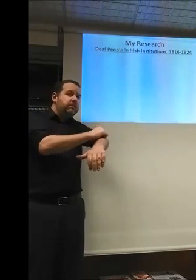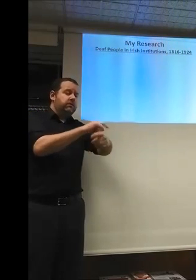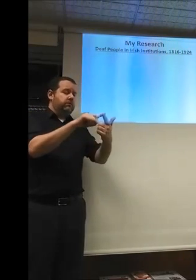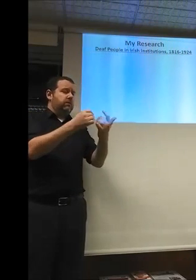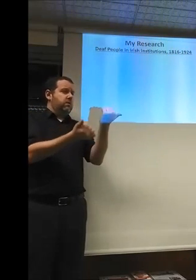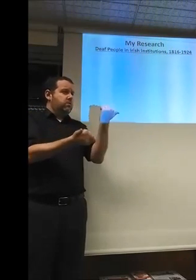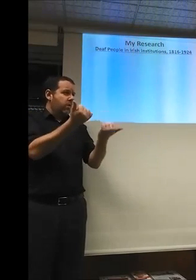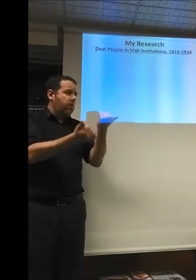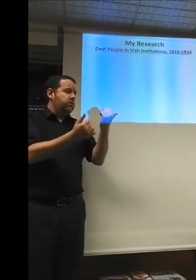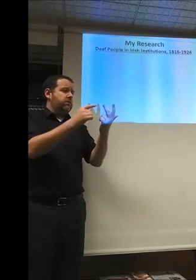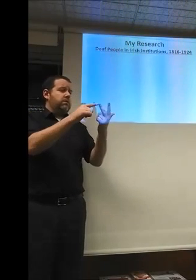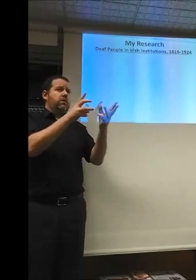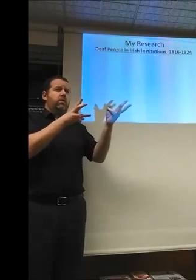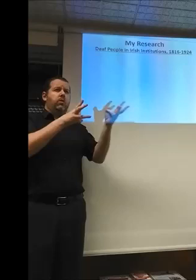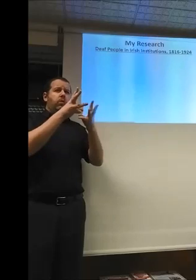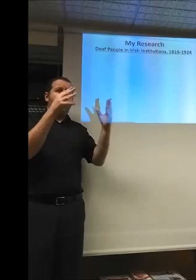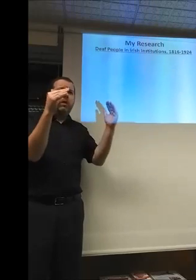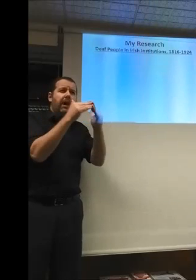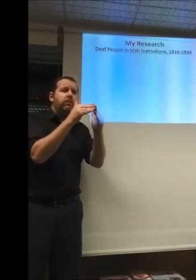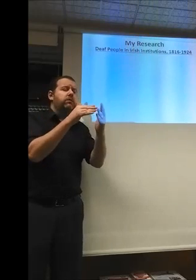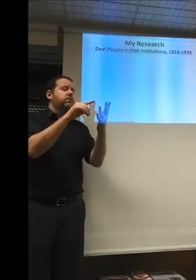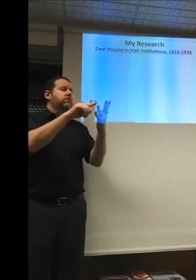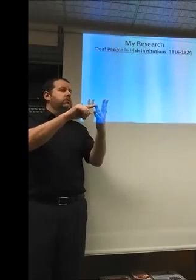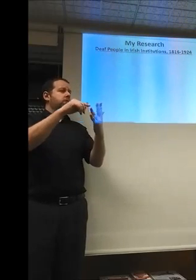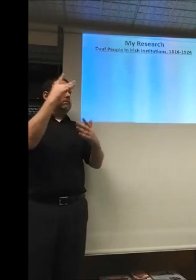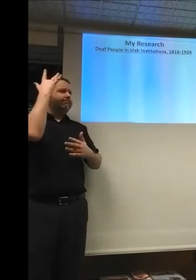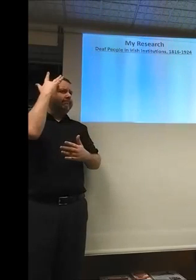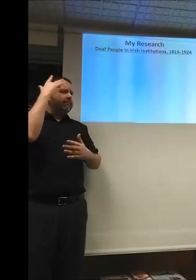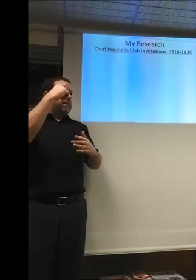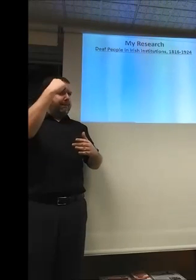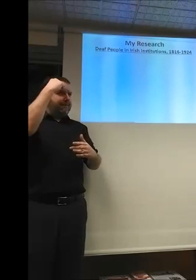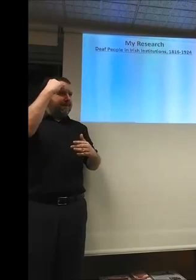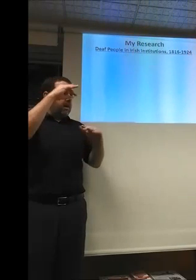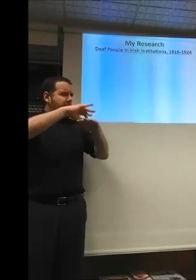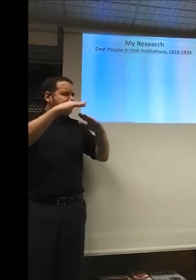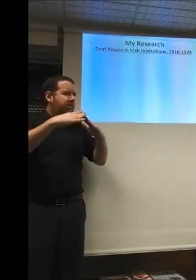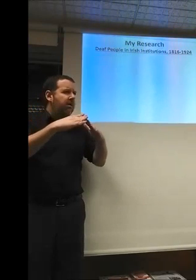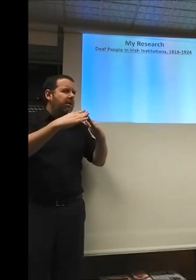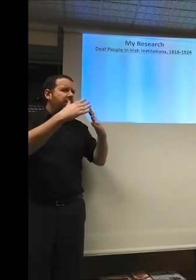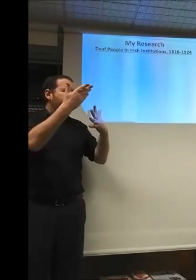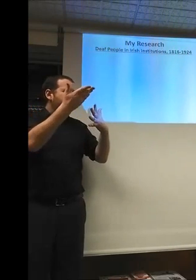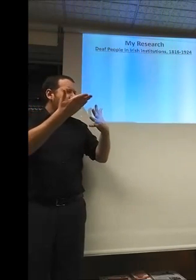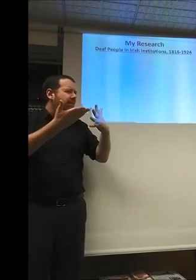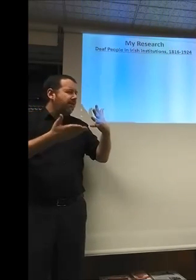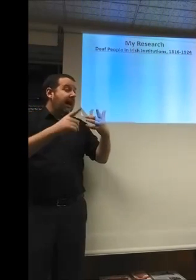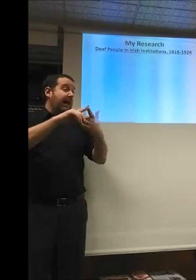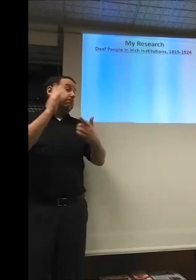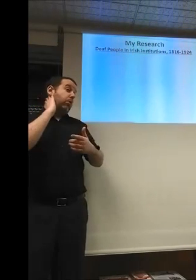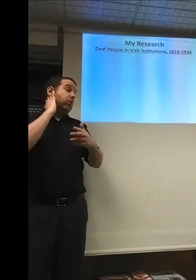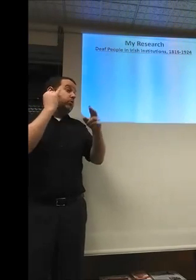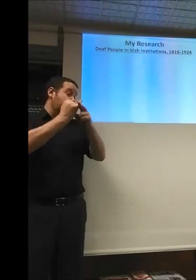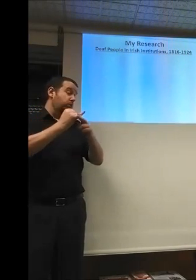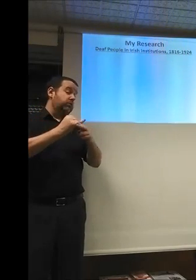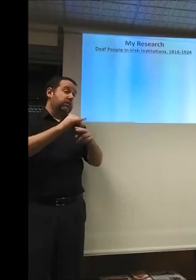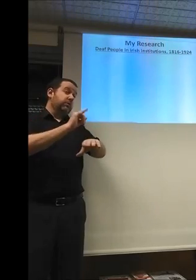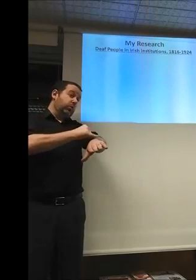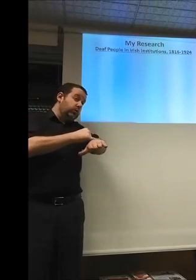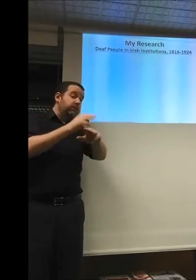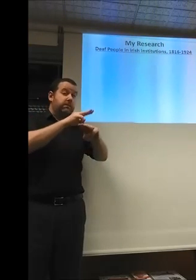in prisons, in the court systems and the workhouses, in the mental hospitals and boarding schools